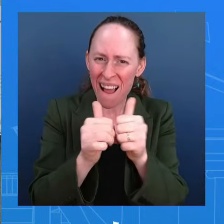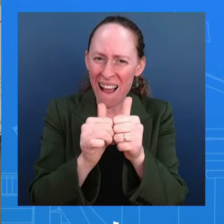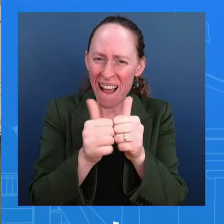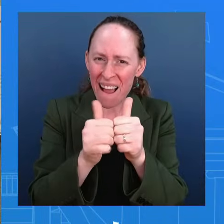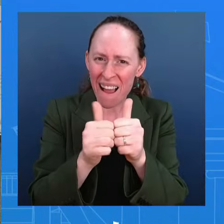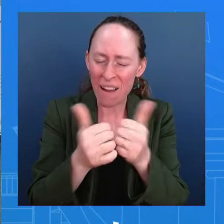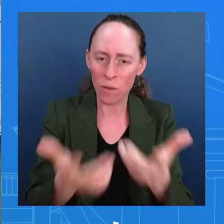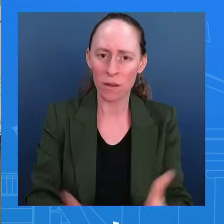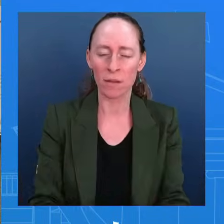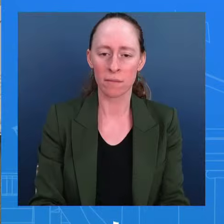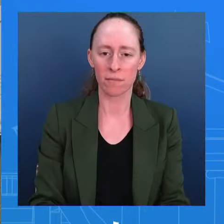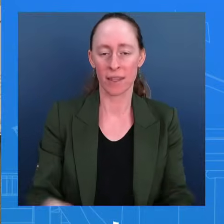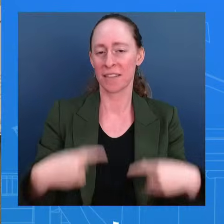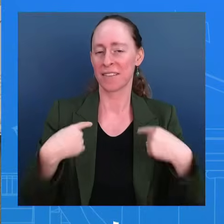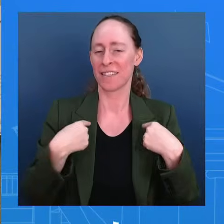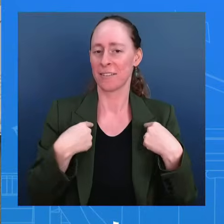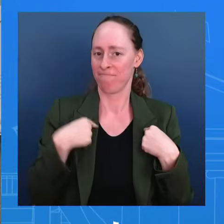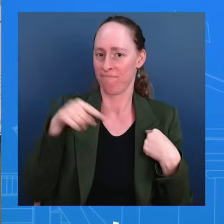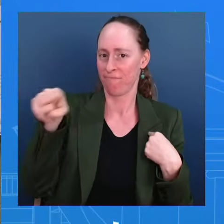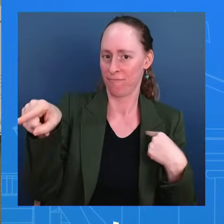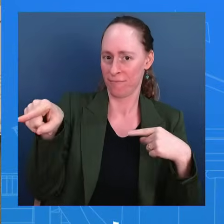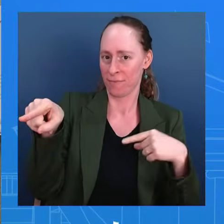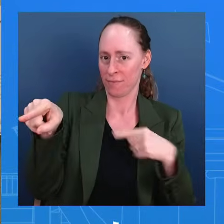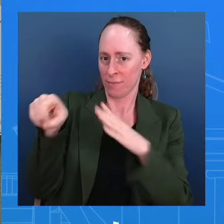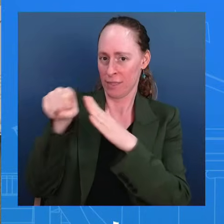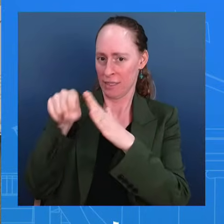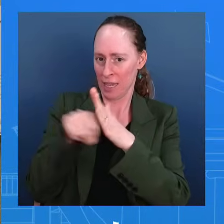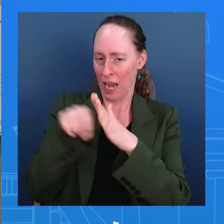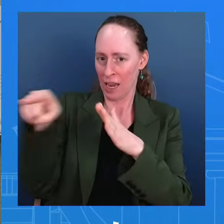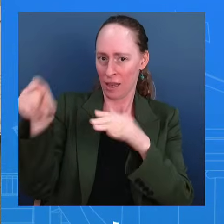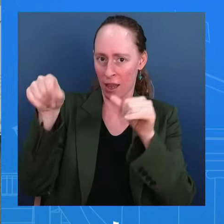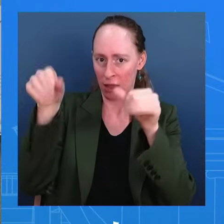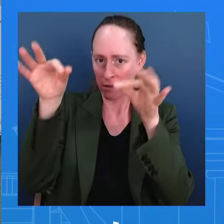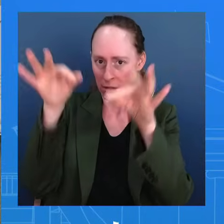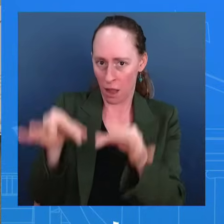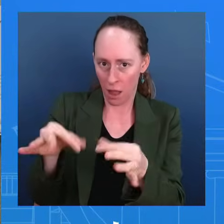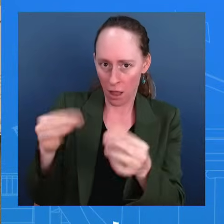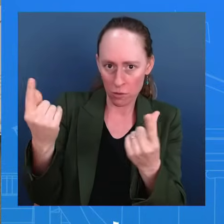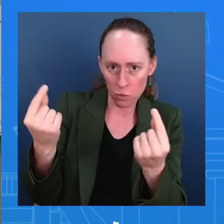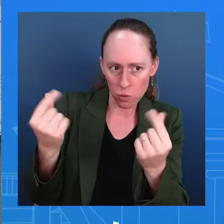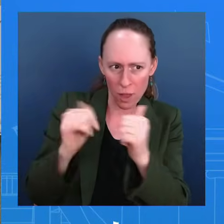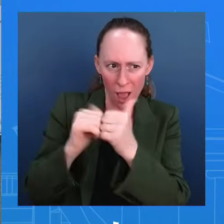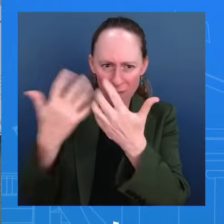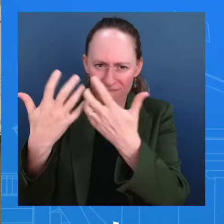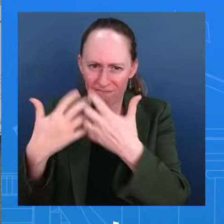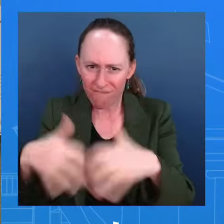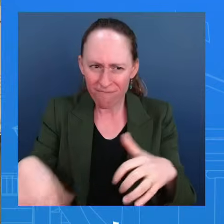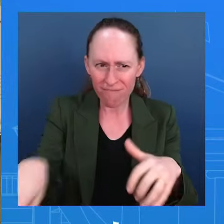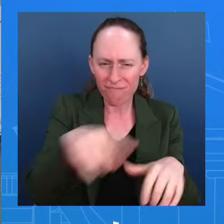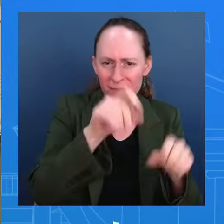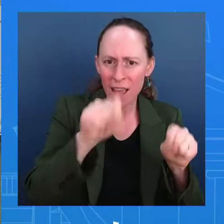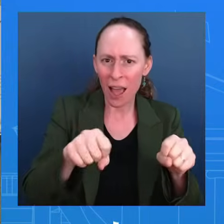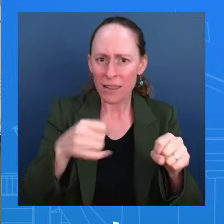to ensure we meet whatever needs that they have, and -- and we'll continue to work with them if they have any specific requirements.